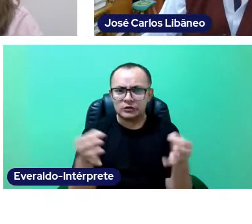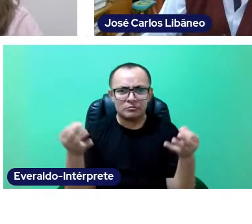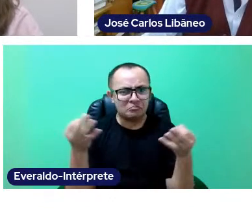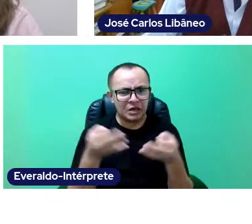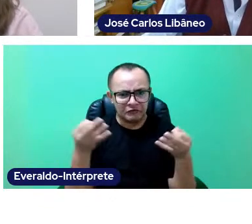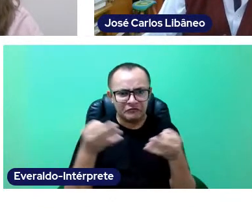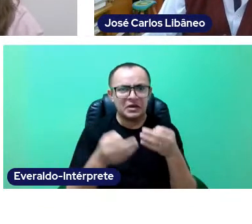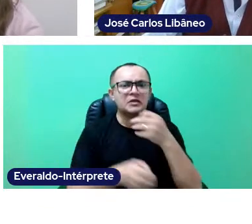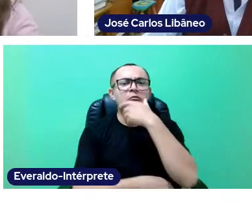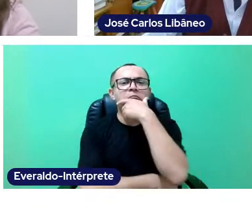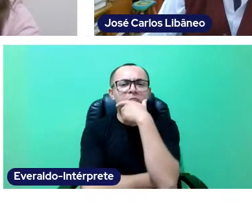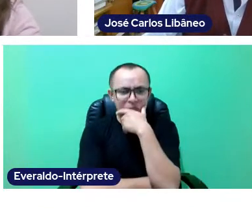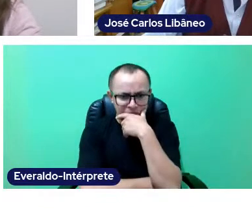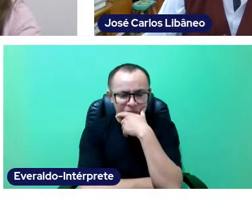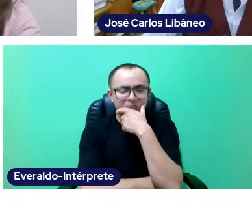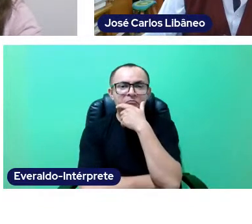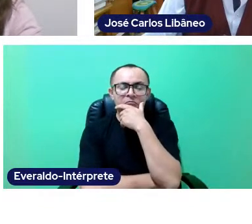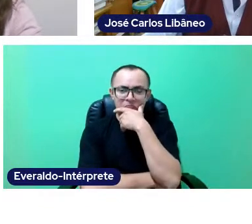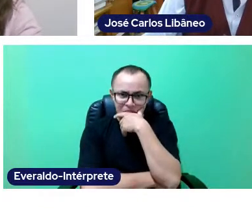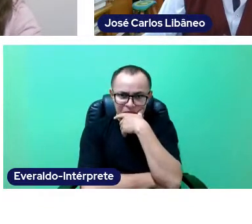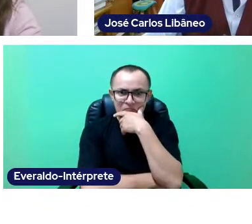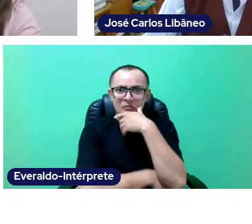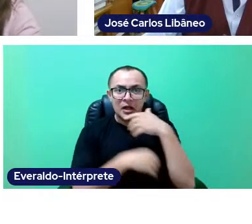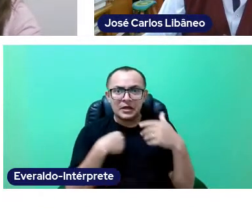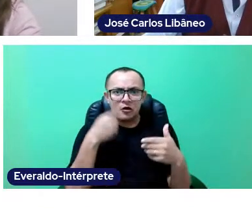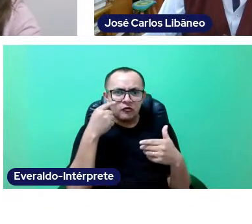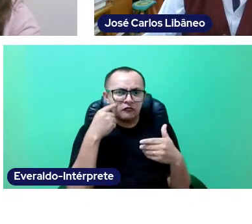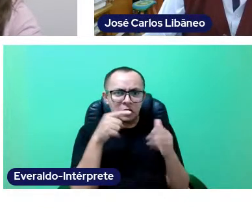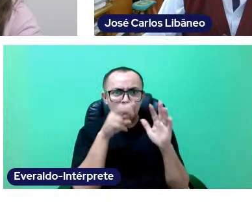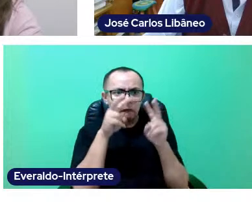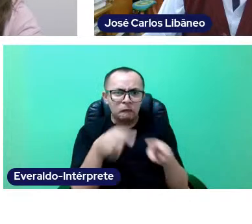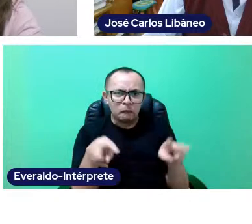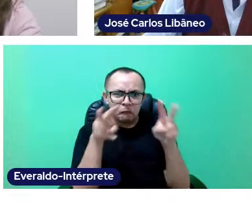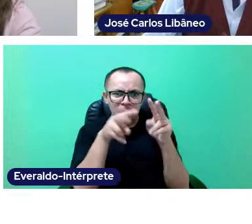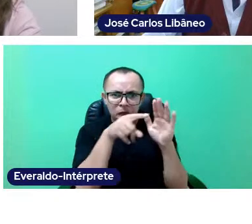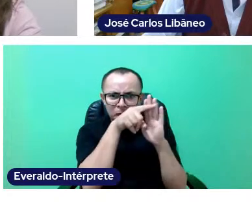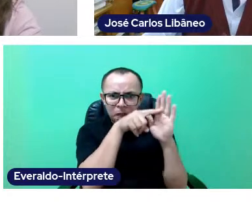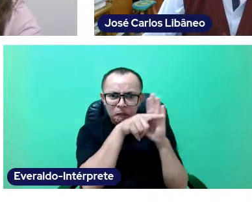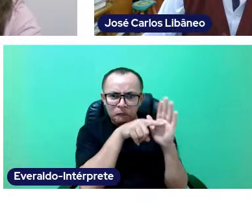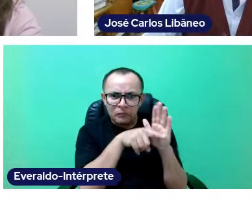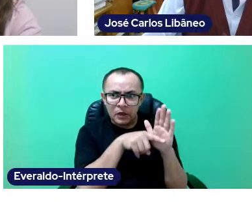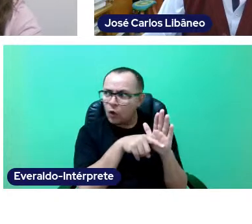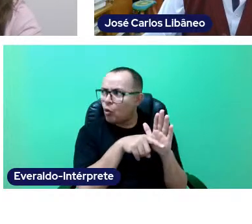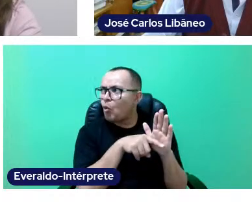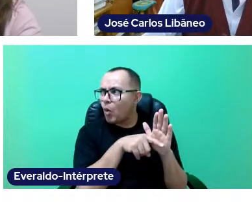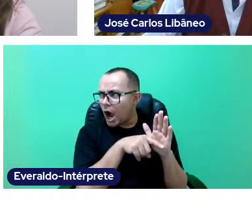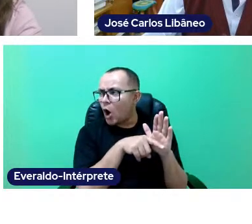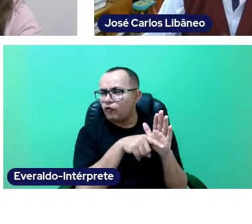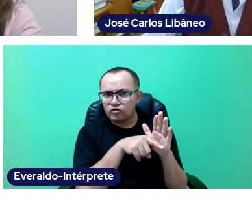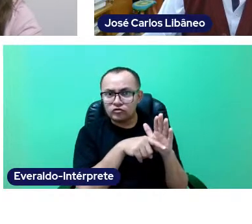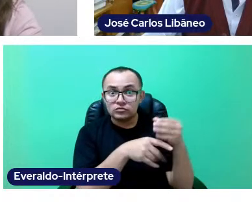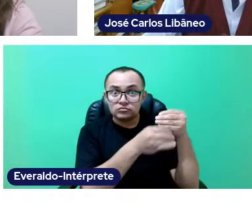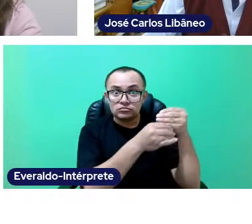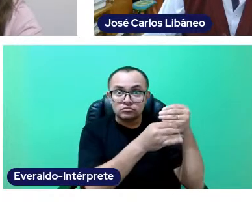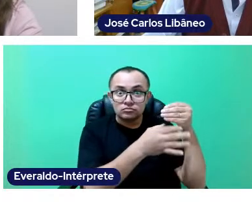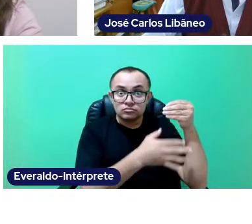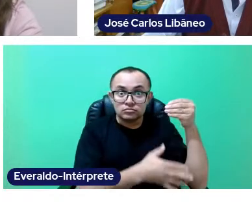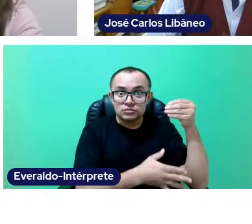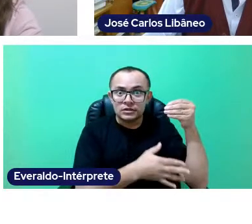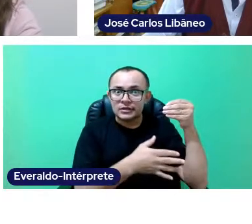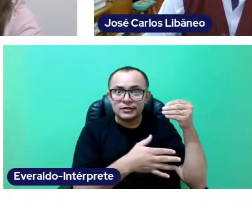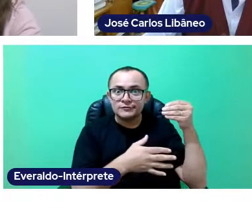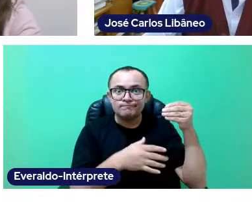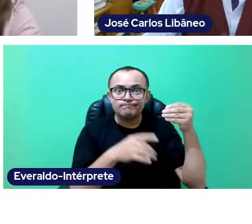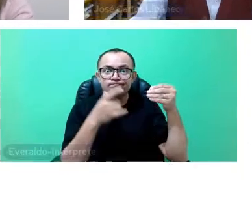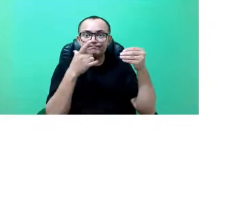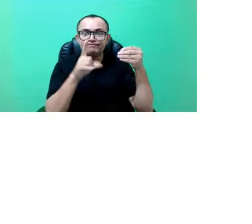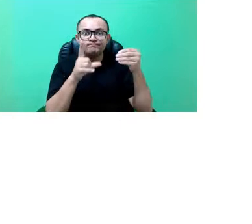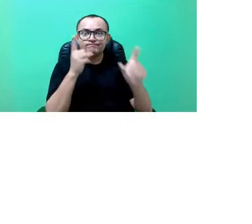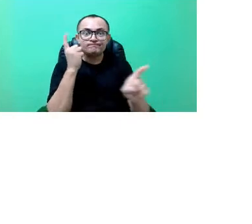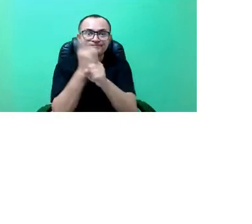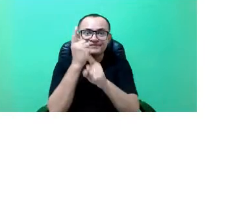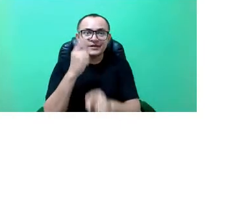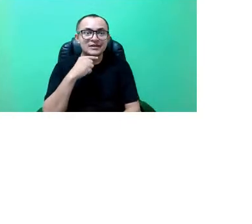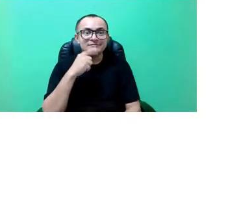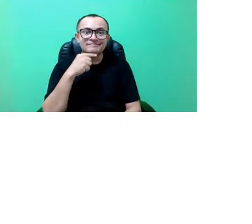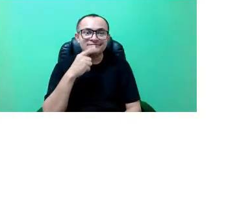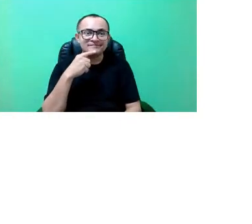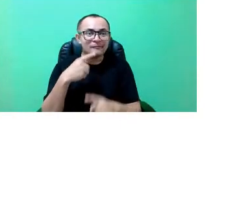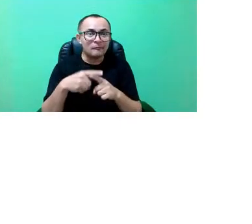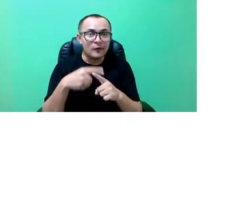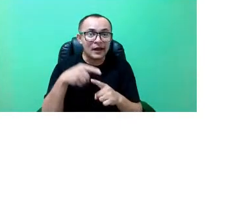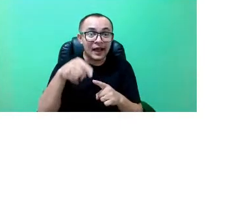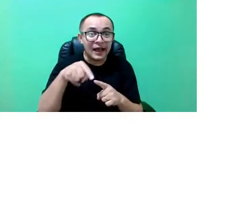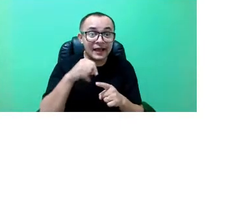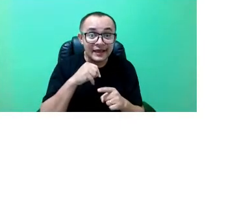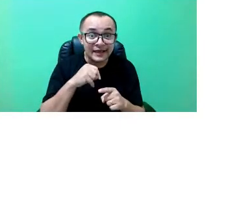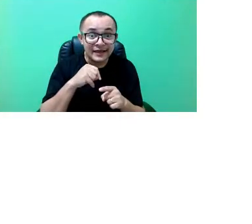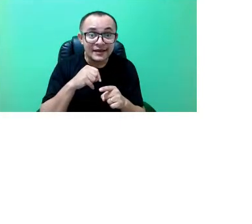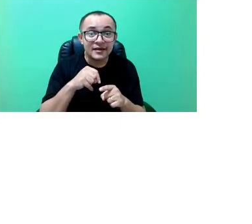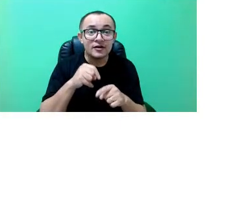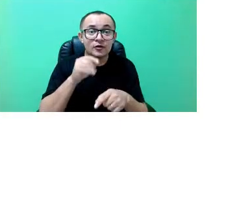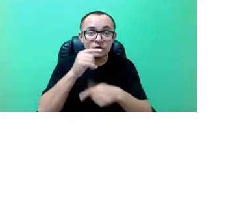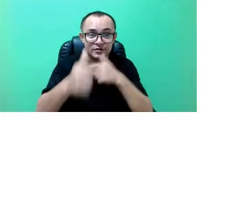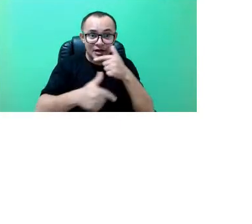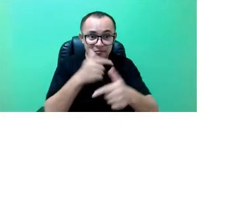All the minimum details that are possible and imaginable. That those there are here in our chat can't even figure out. It is really impressive, the work put into it, and how everything is organized.